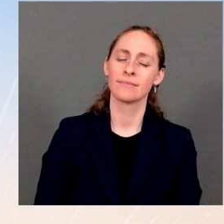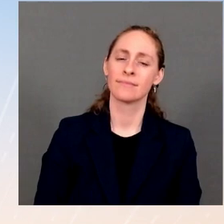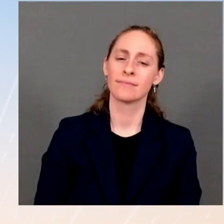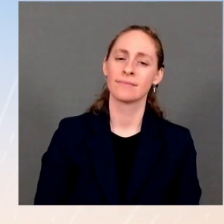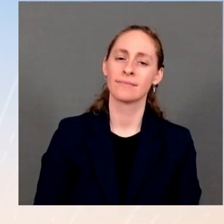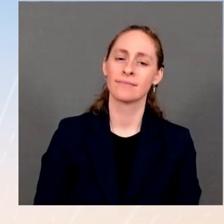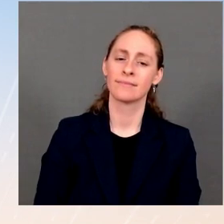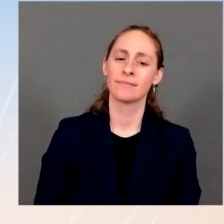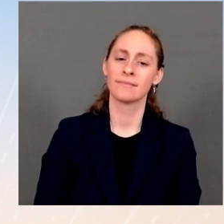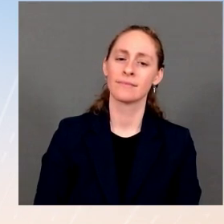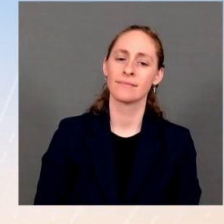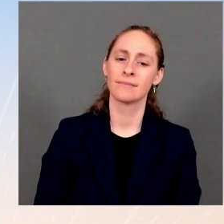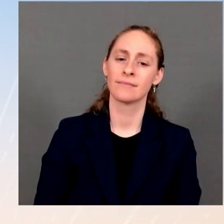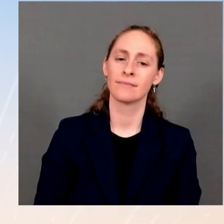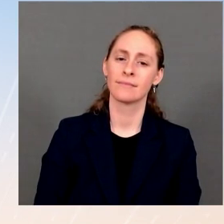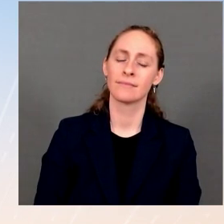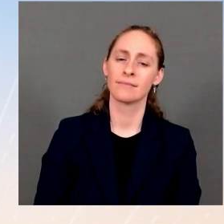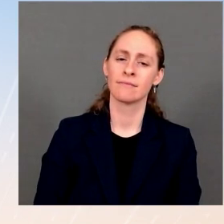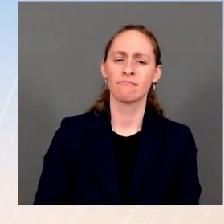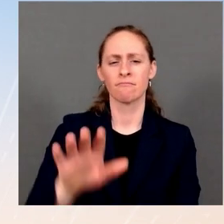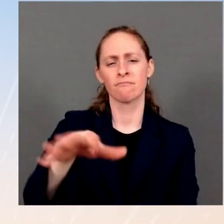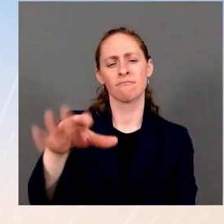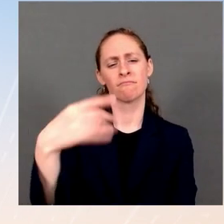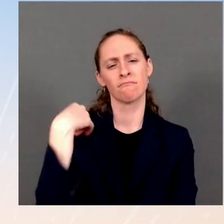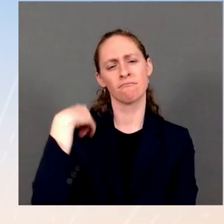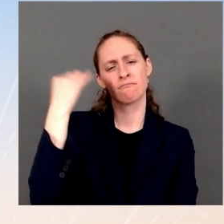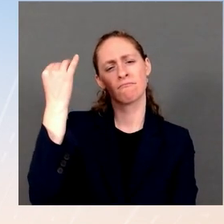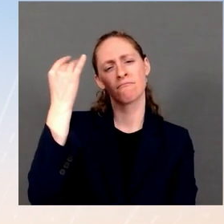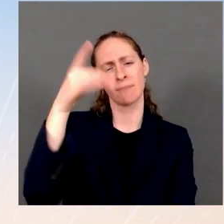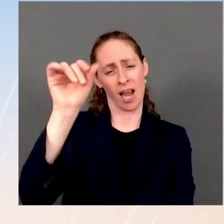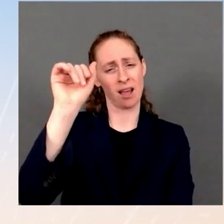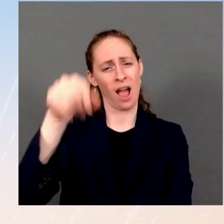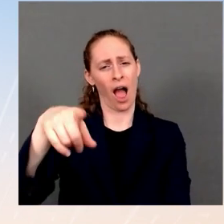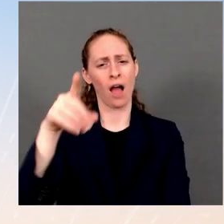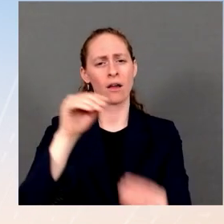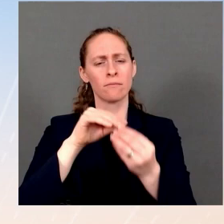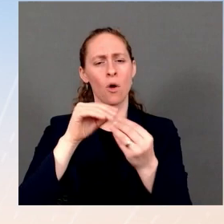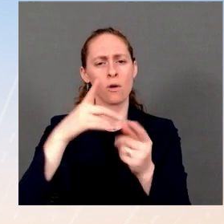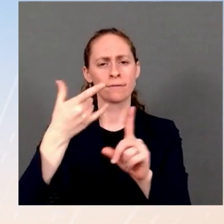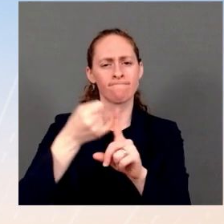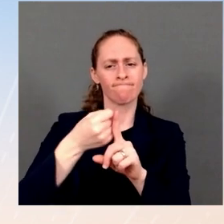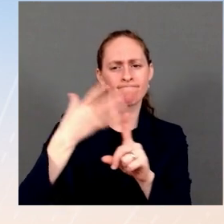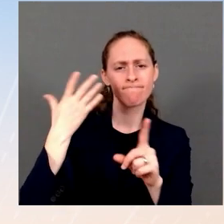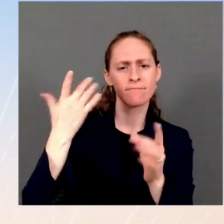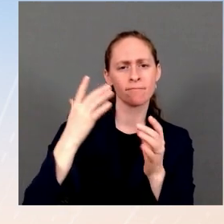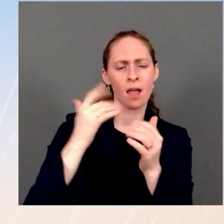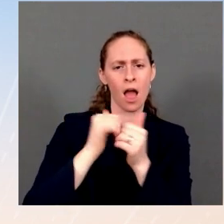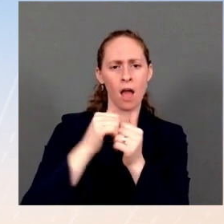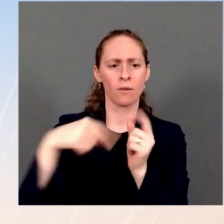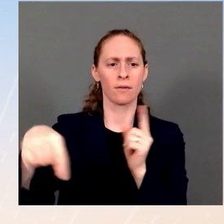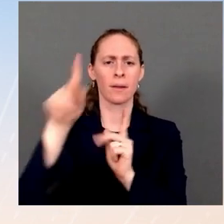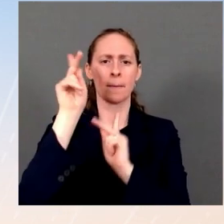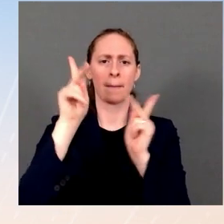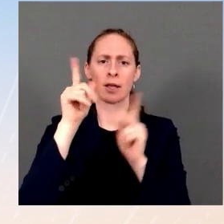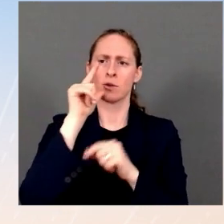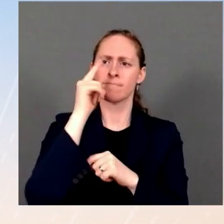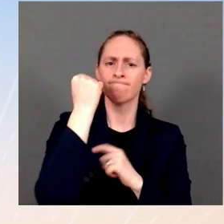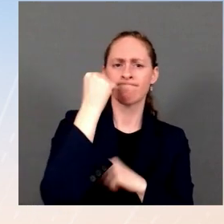versus mandating that these lines be removed? Can you explain why the administration has gone that way and not -- Mr. Zaidi: Absolutely. I'm really --